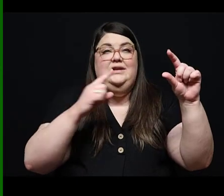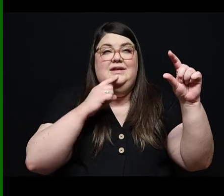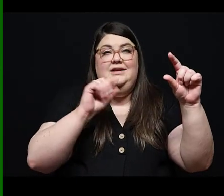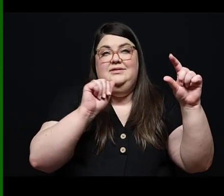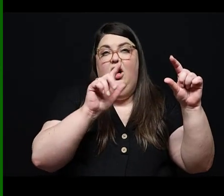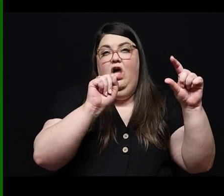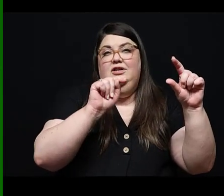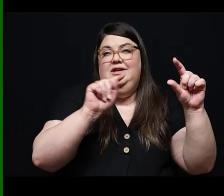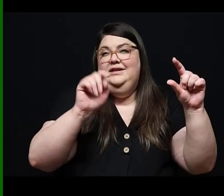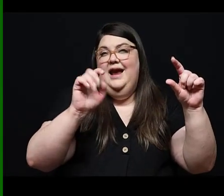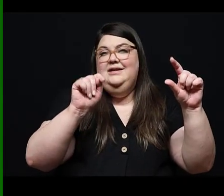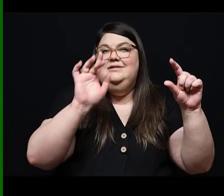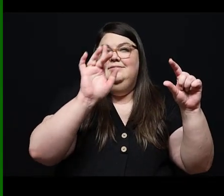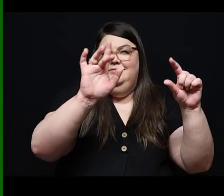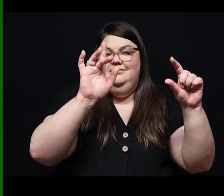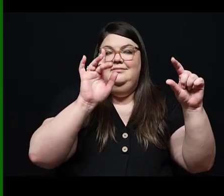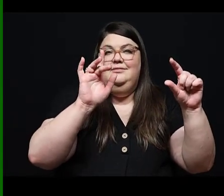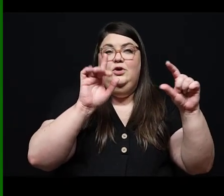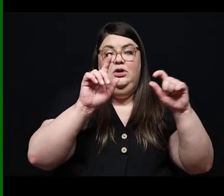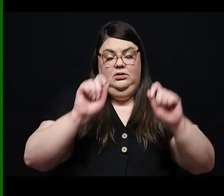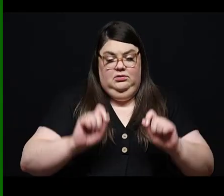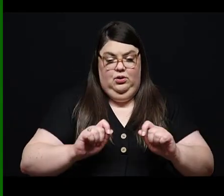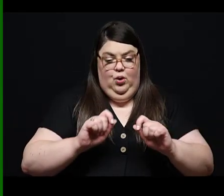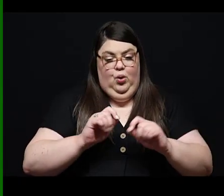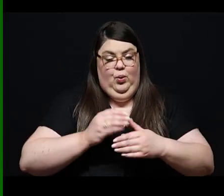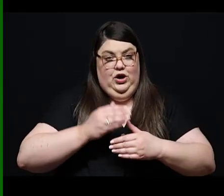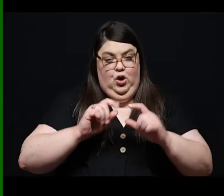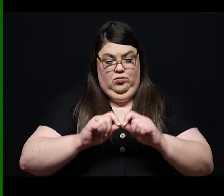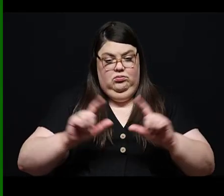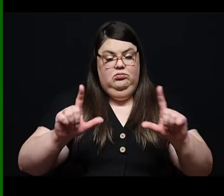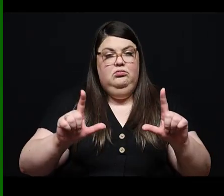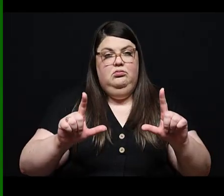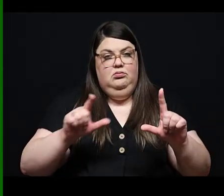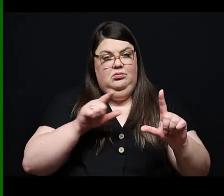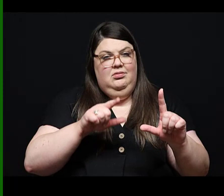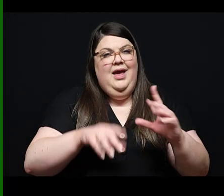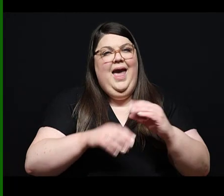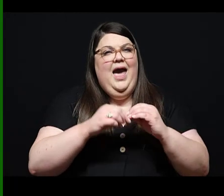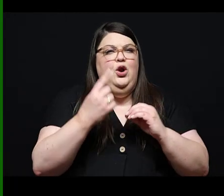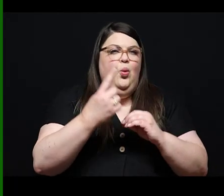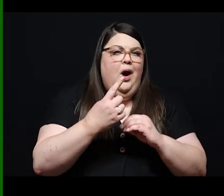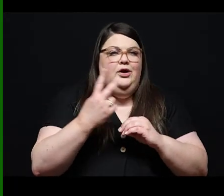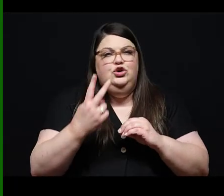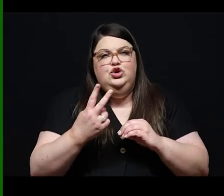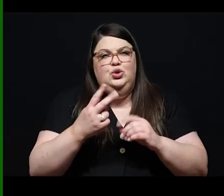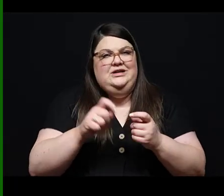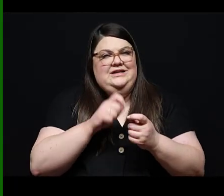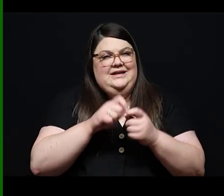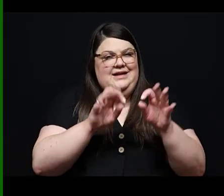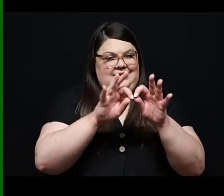Once the Alt Text window appears, add 1 to 2 detailed sentences to describe the image and